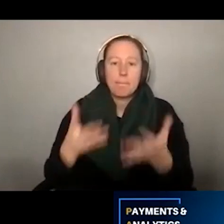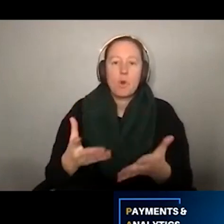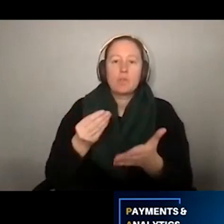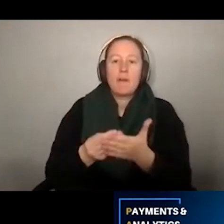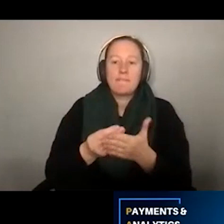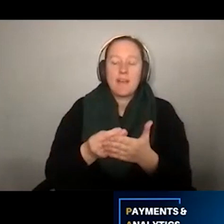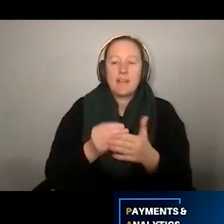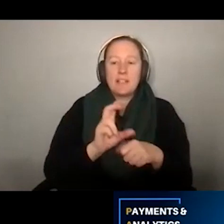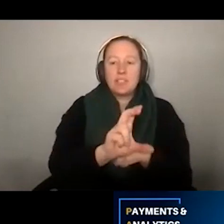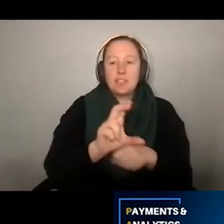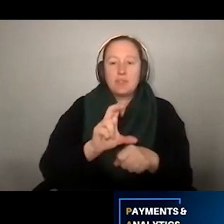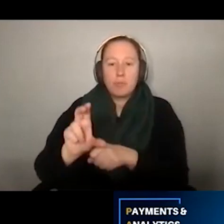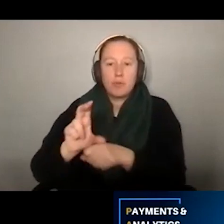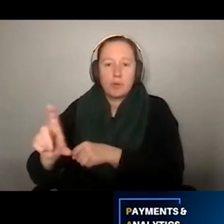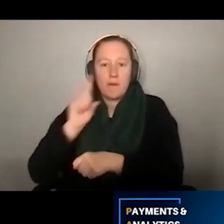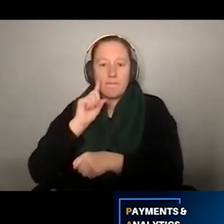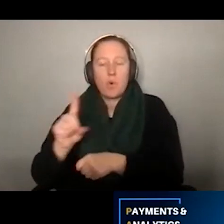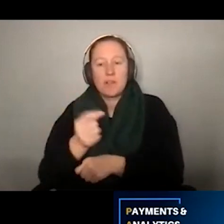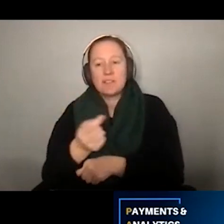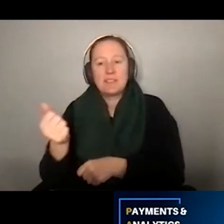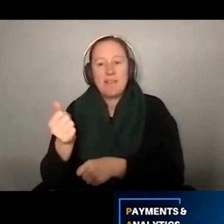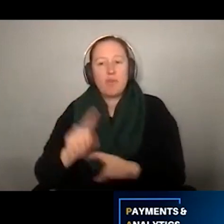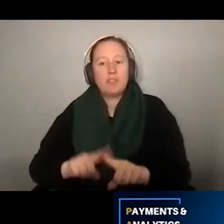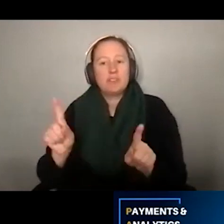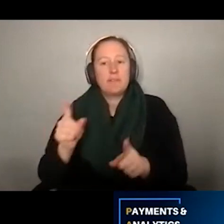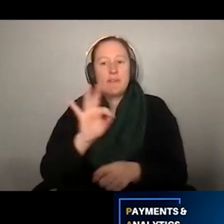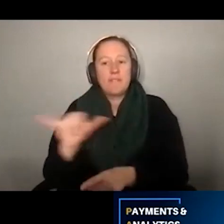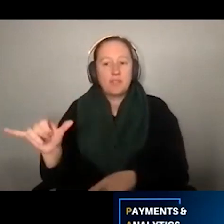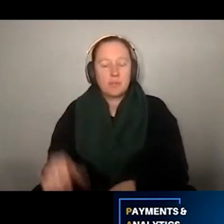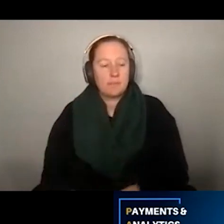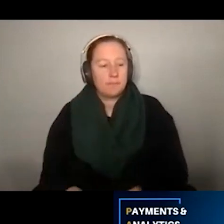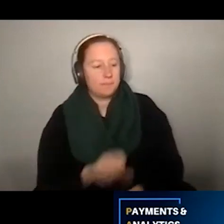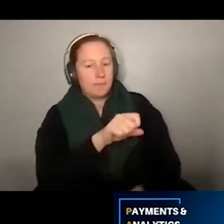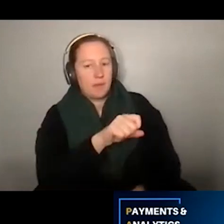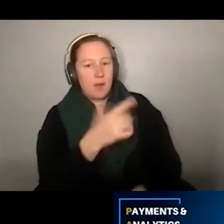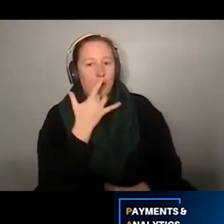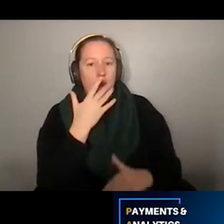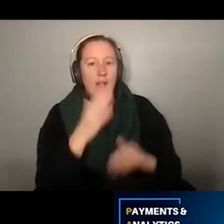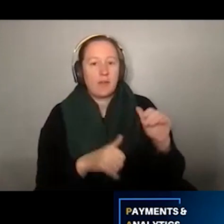across a number of fiscal years. Lucentia Davidson: Instead of trying to type a response to this,